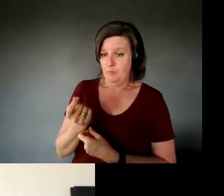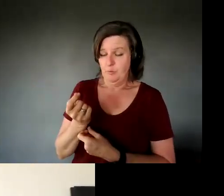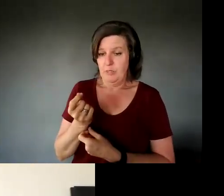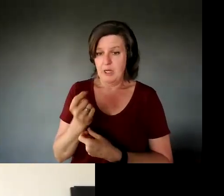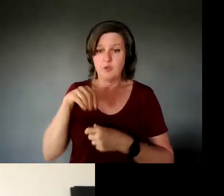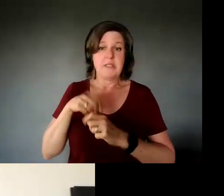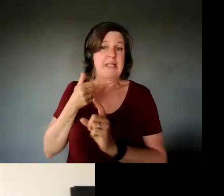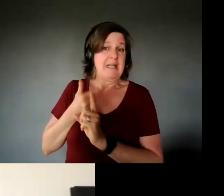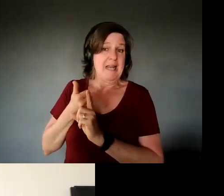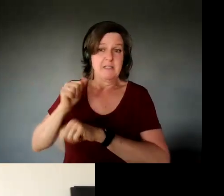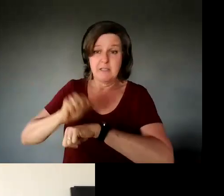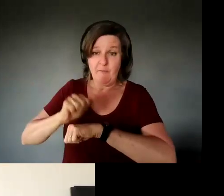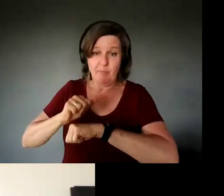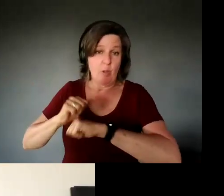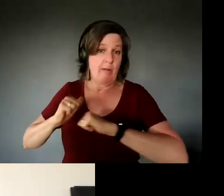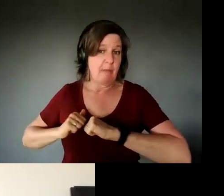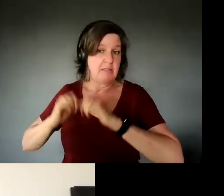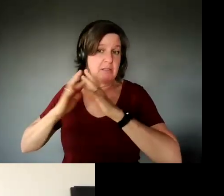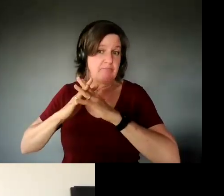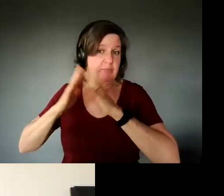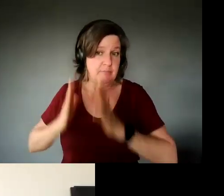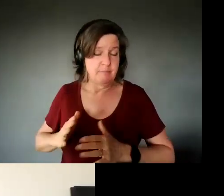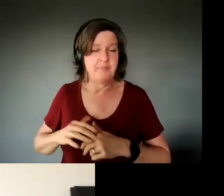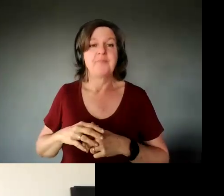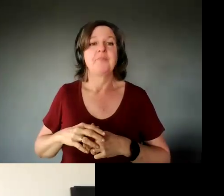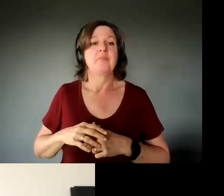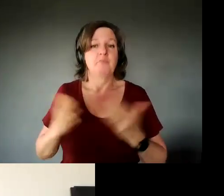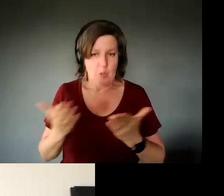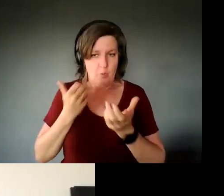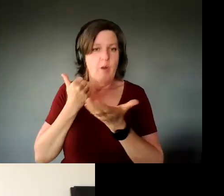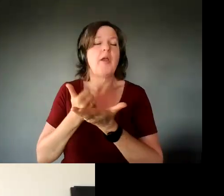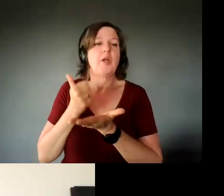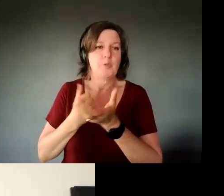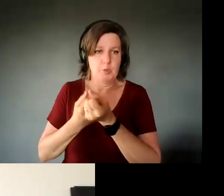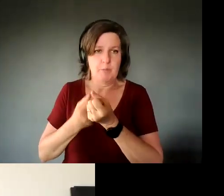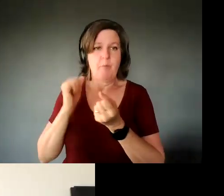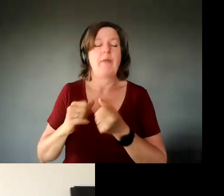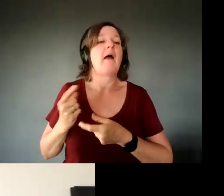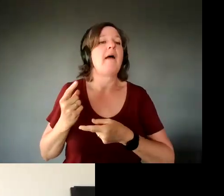employment, then we are also here to support that. Some upcoming events, Evaluating Your Idea Before